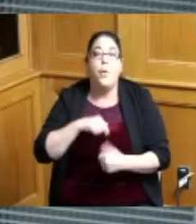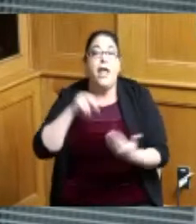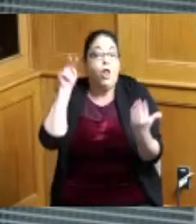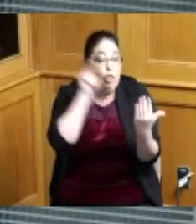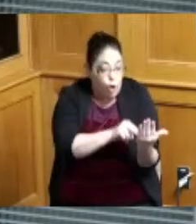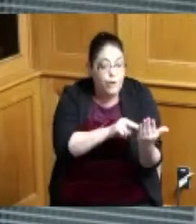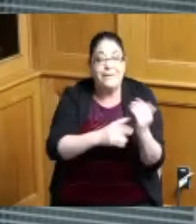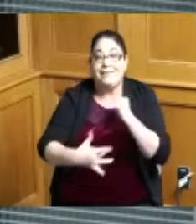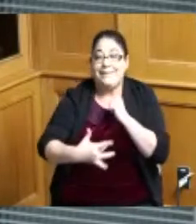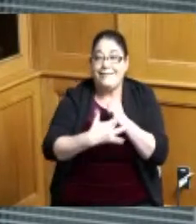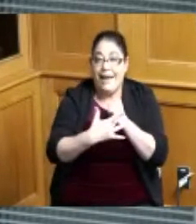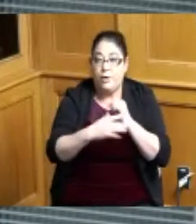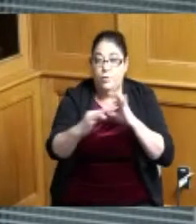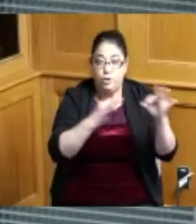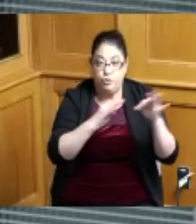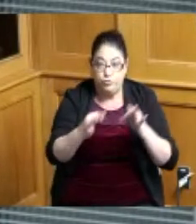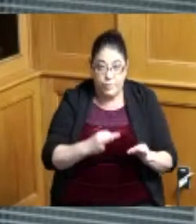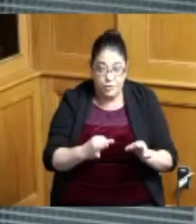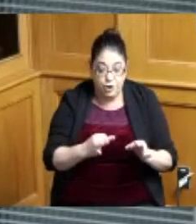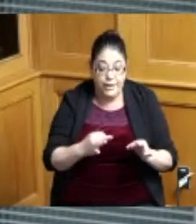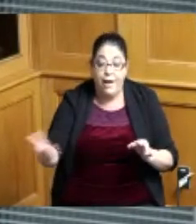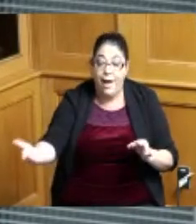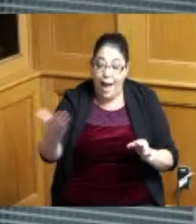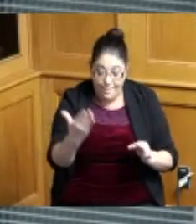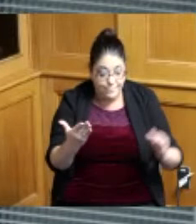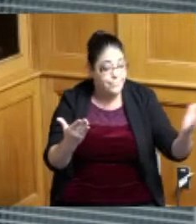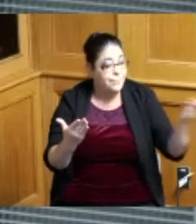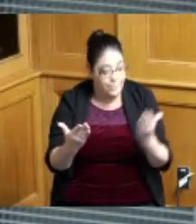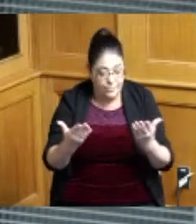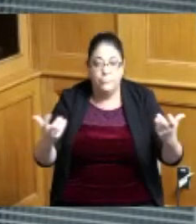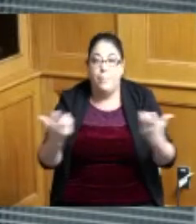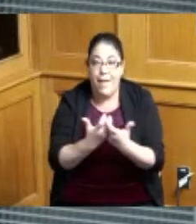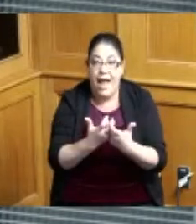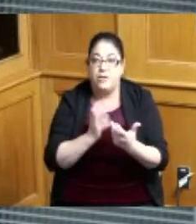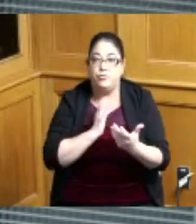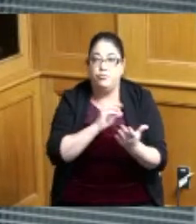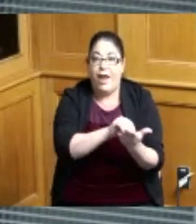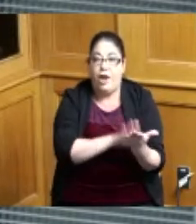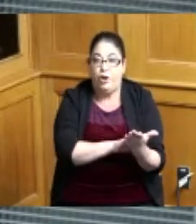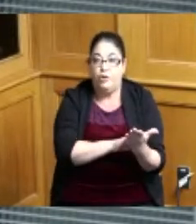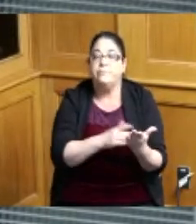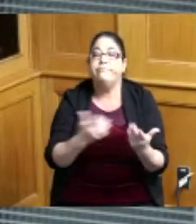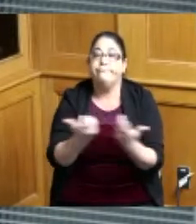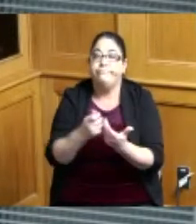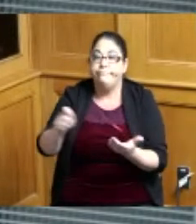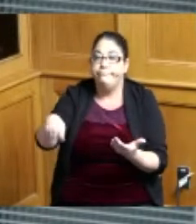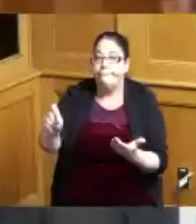it and everything they've submitted is accurate and complete okay so to to that point it's really